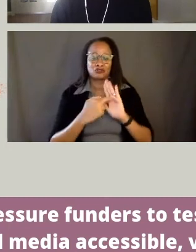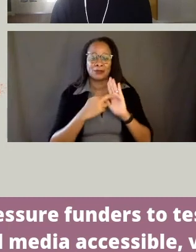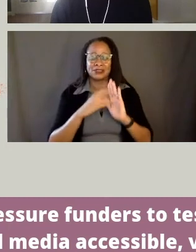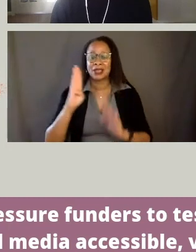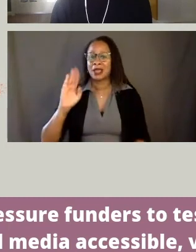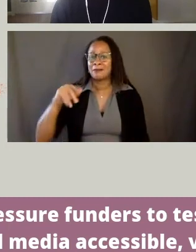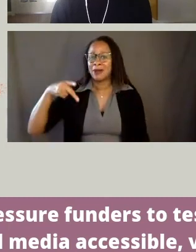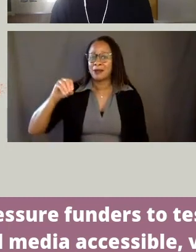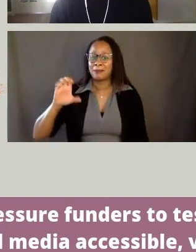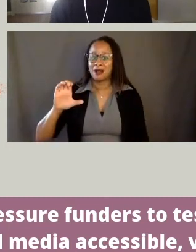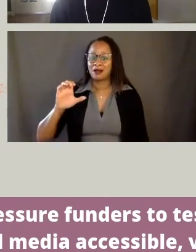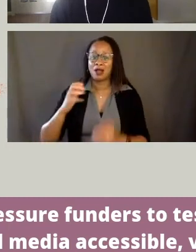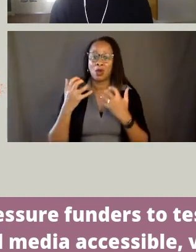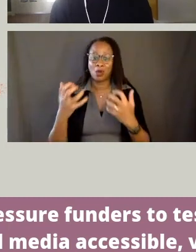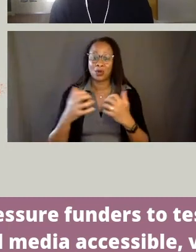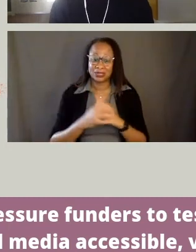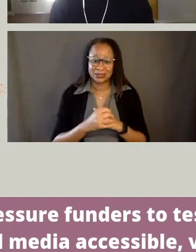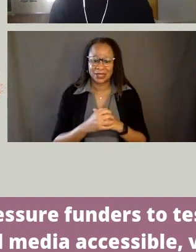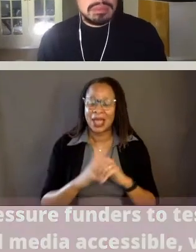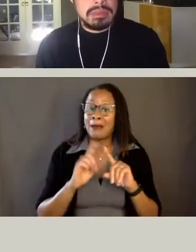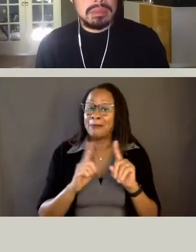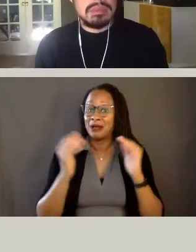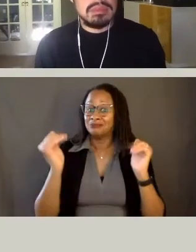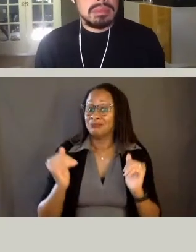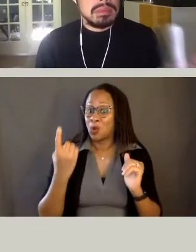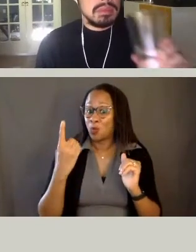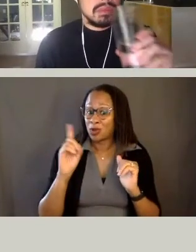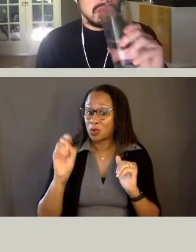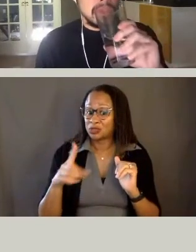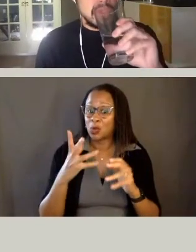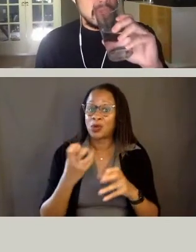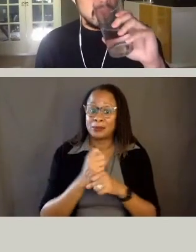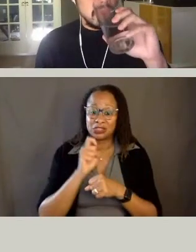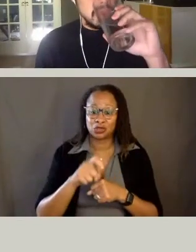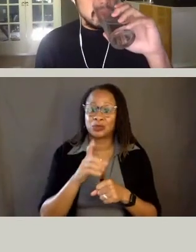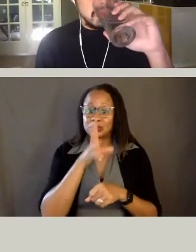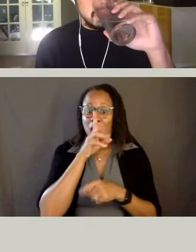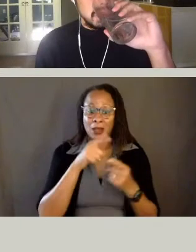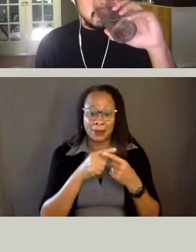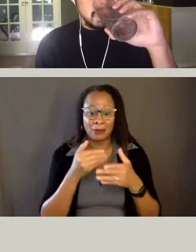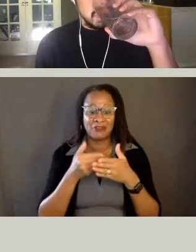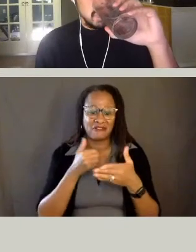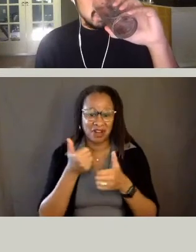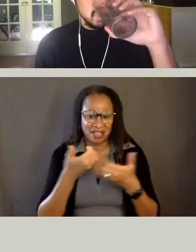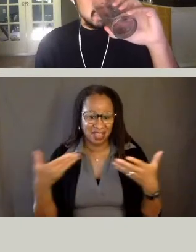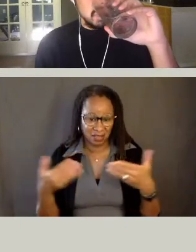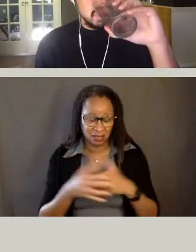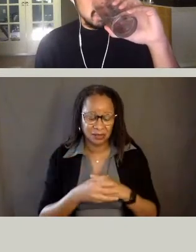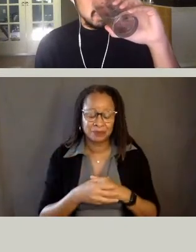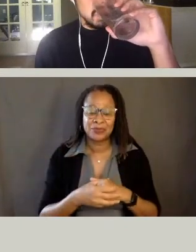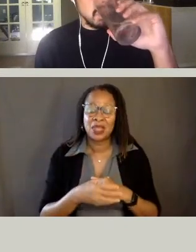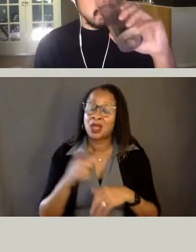But here's a question that I wanna make sure we get in before anything else, because you are all dealing